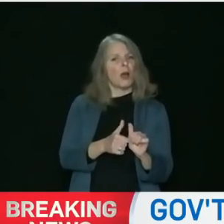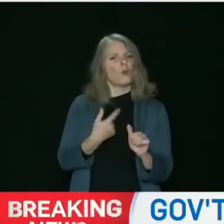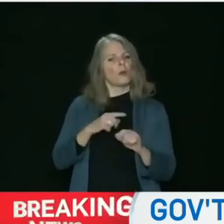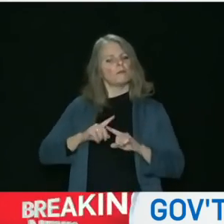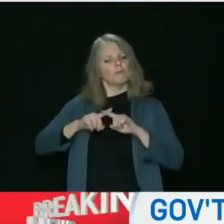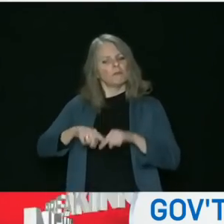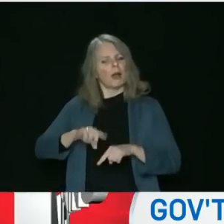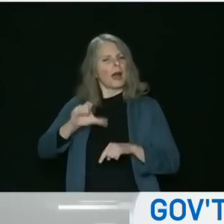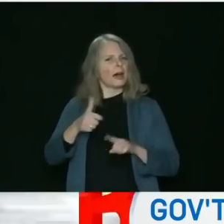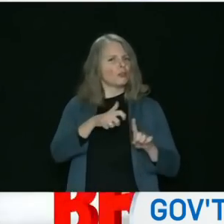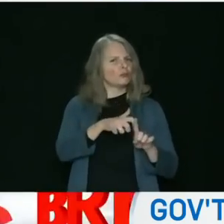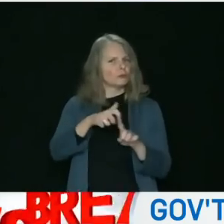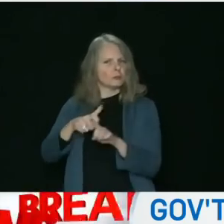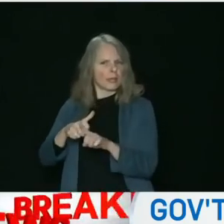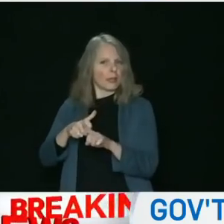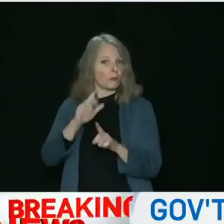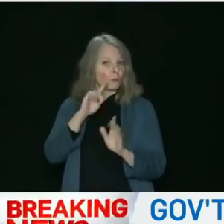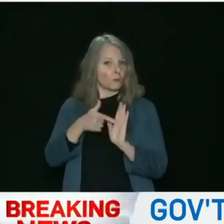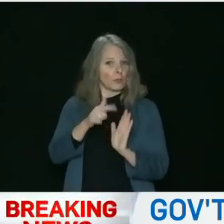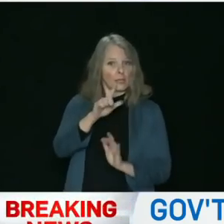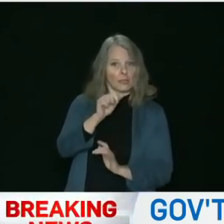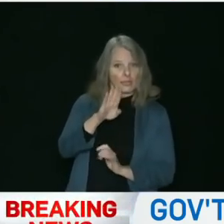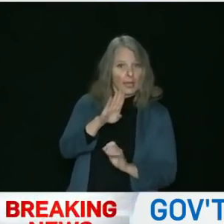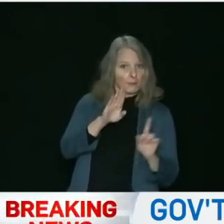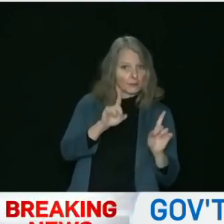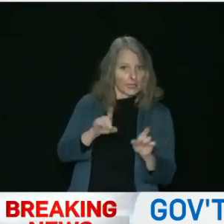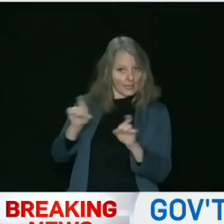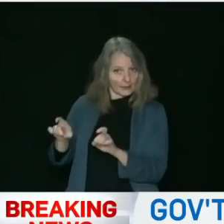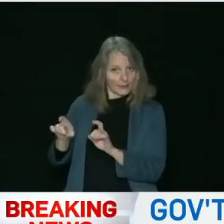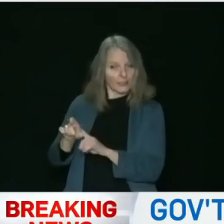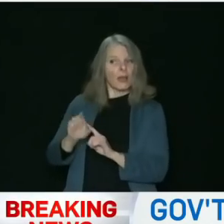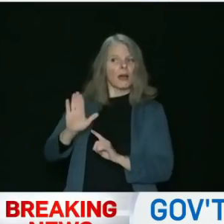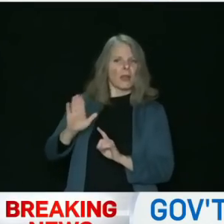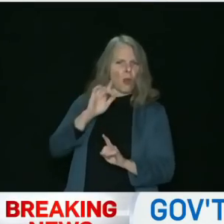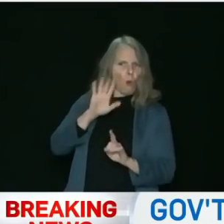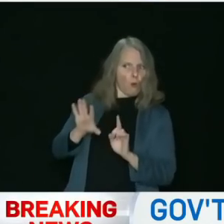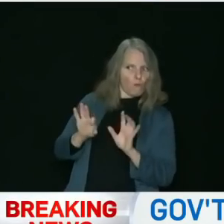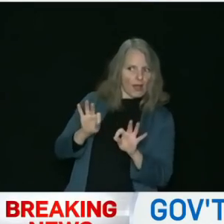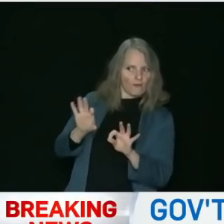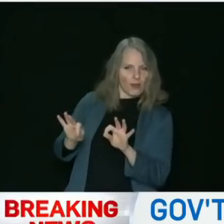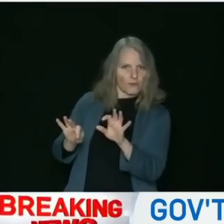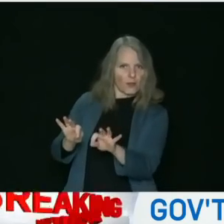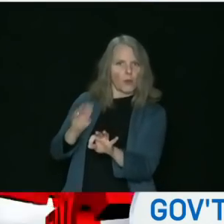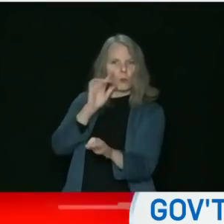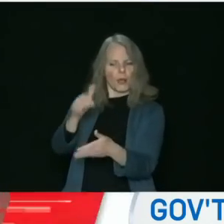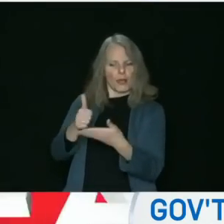SCREENING CAPACITY IN A LARGE